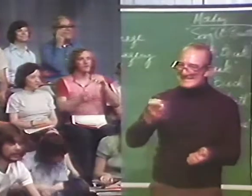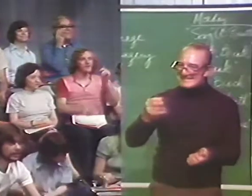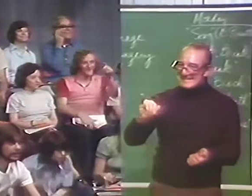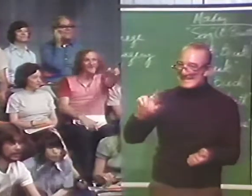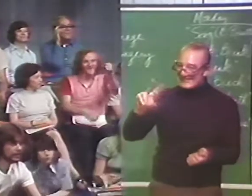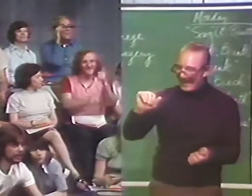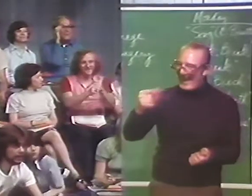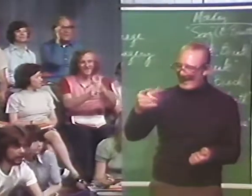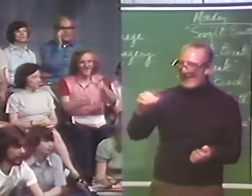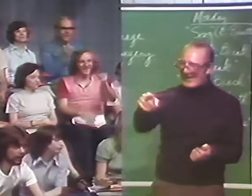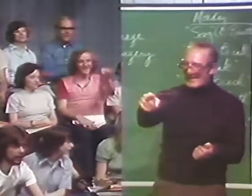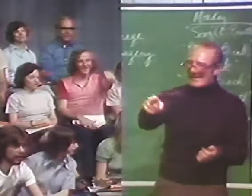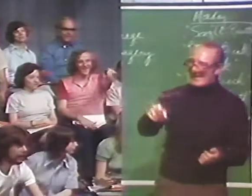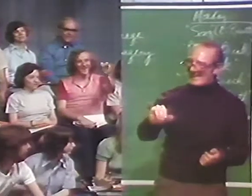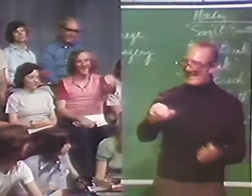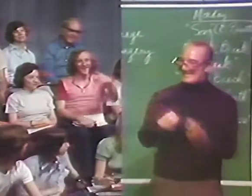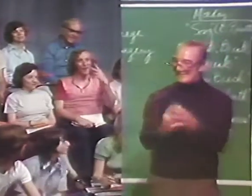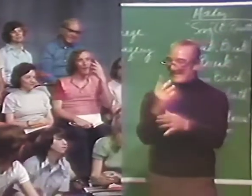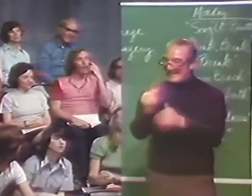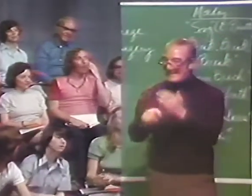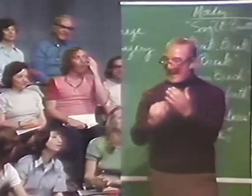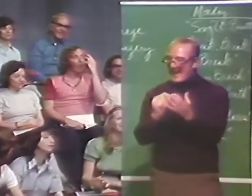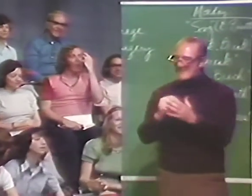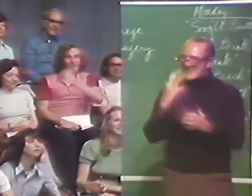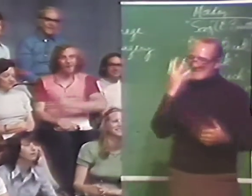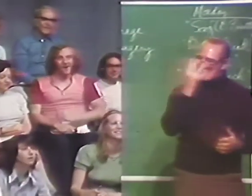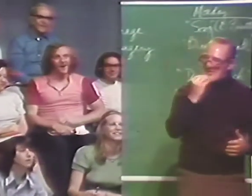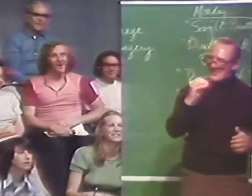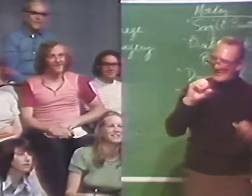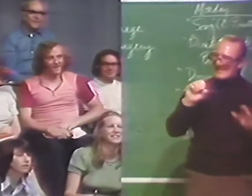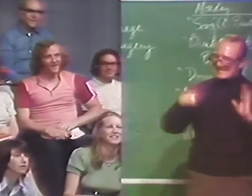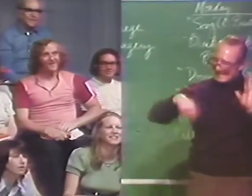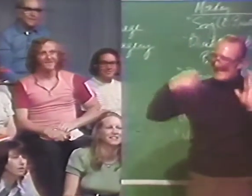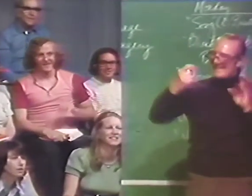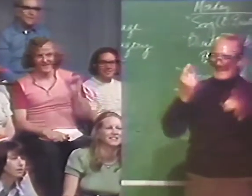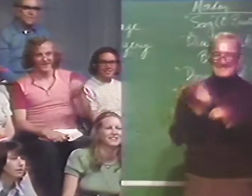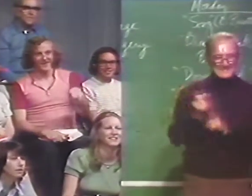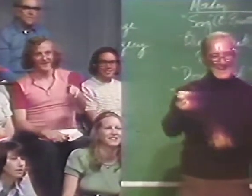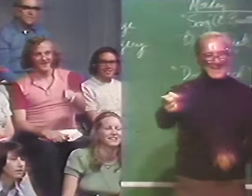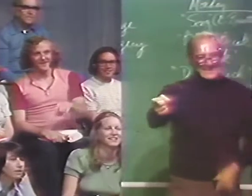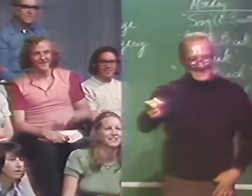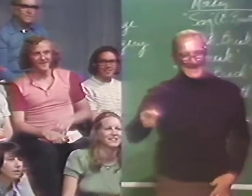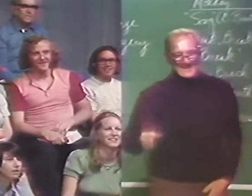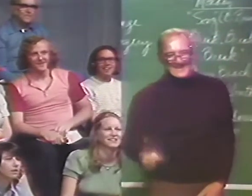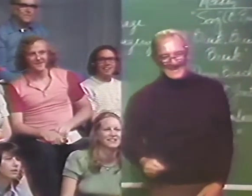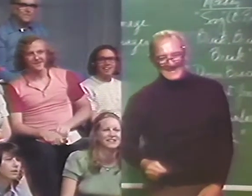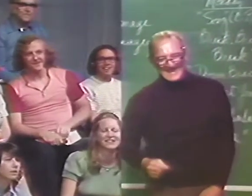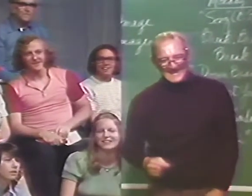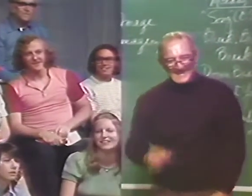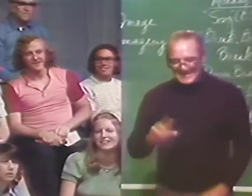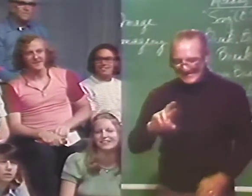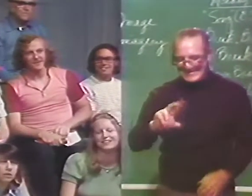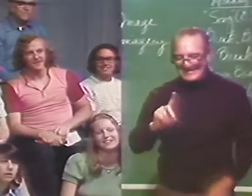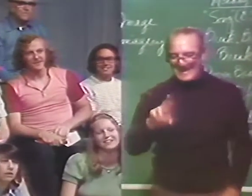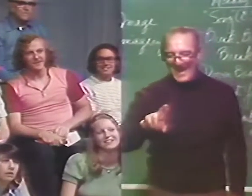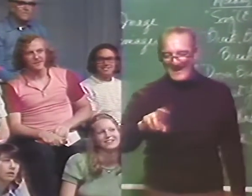"DR. ZHIVAGO," YES. SPRINGTIME. BEAUTIFUL SCENES. THAT'S RIGHT. YEAH.